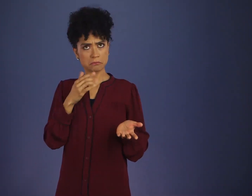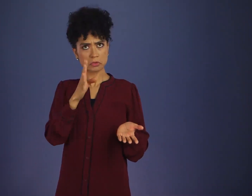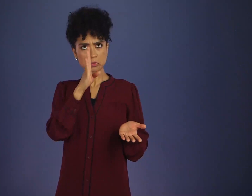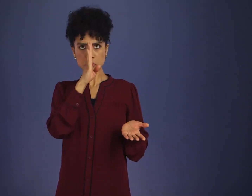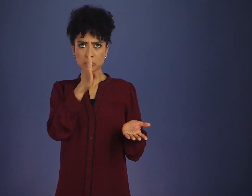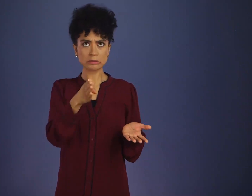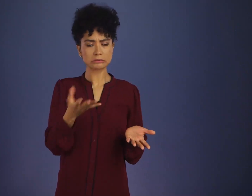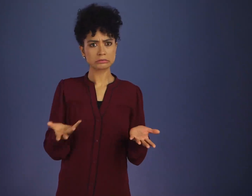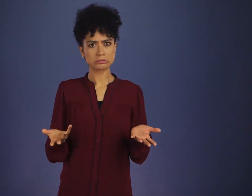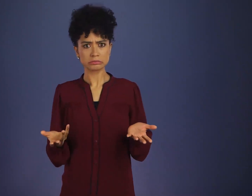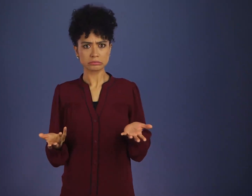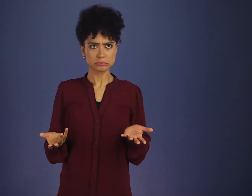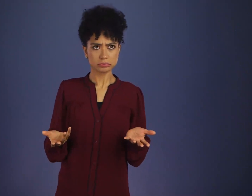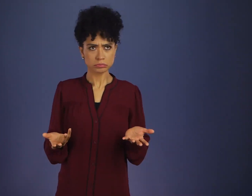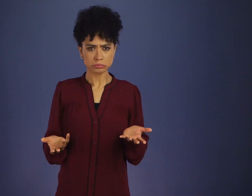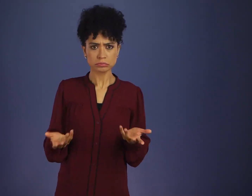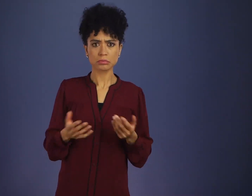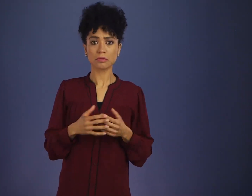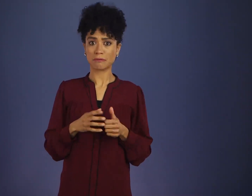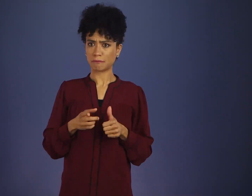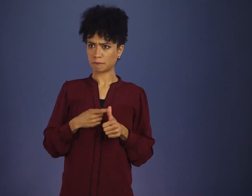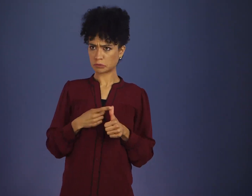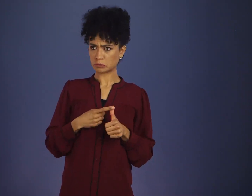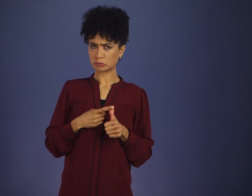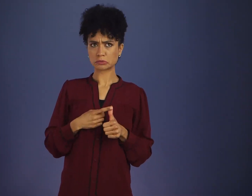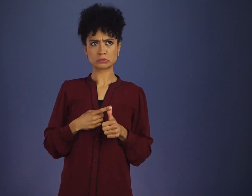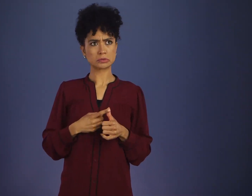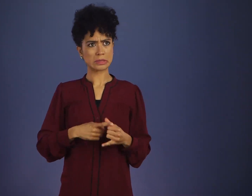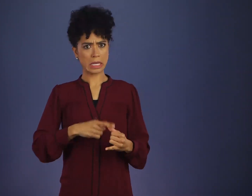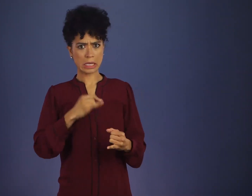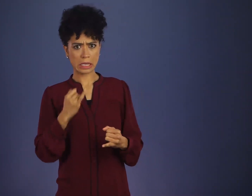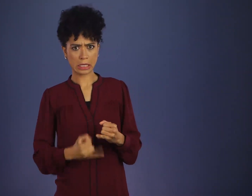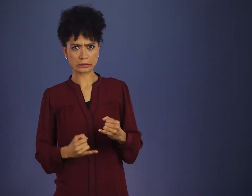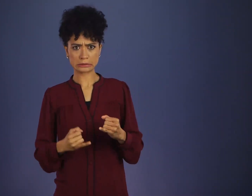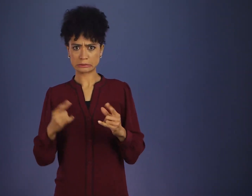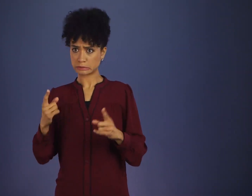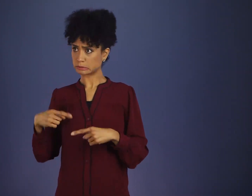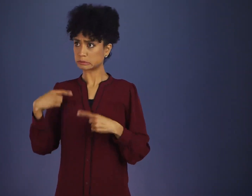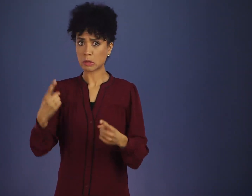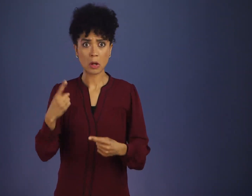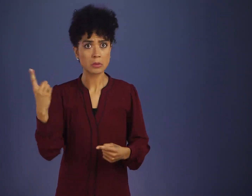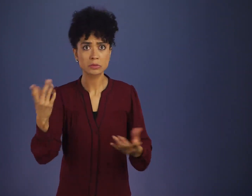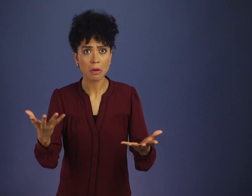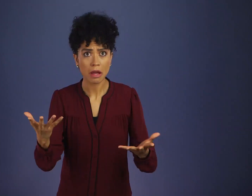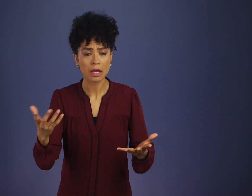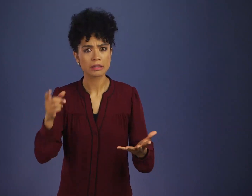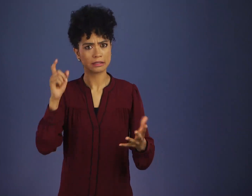This being so, we think it logically follows that sobriety — first, last, and all the time —